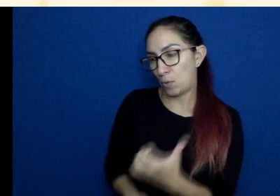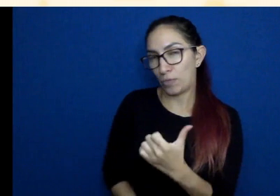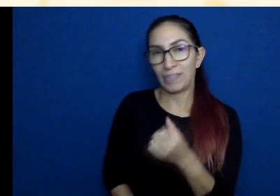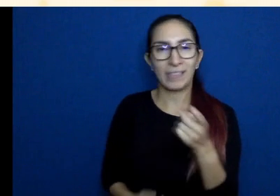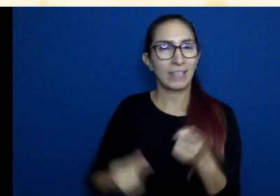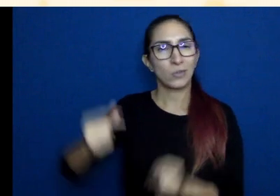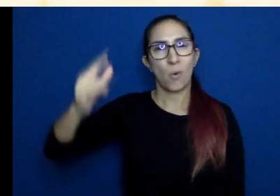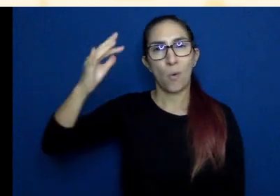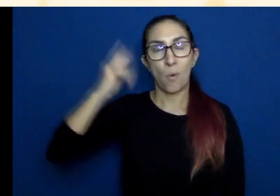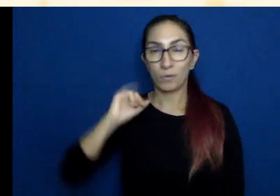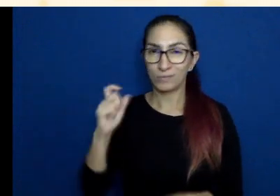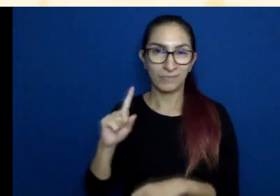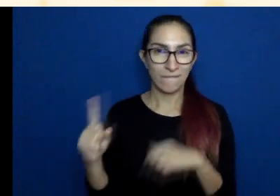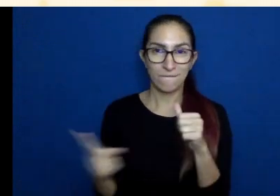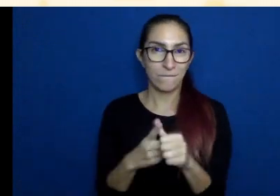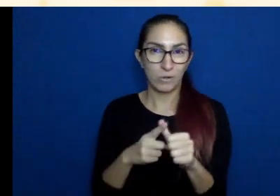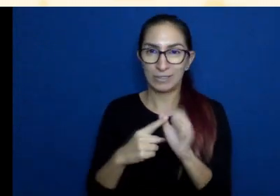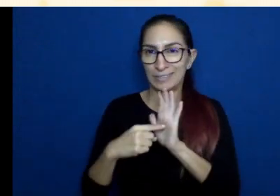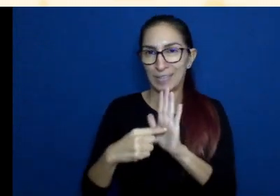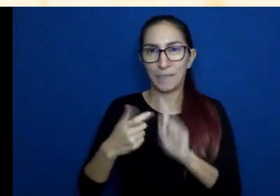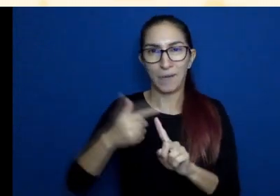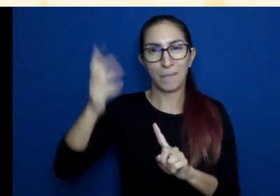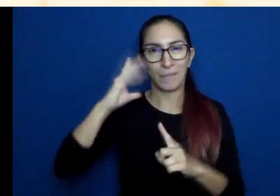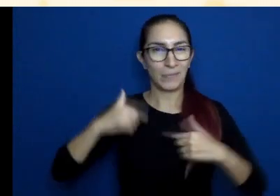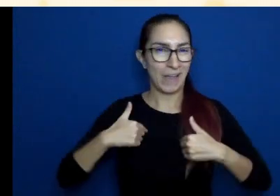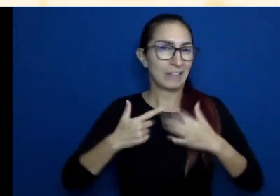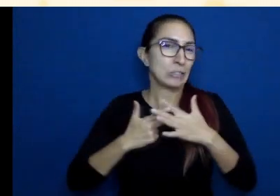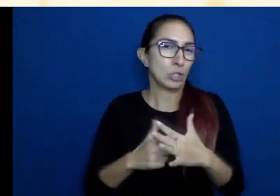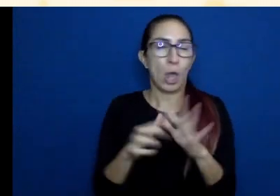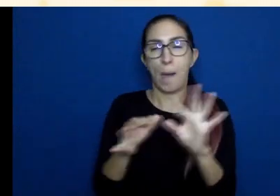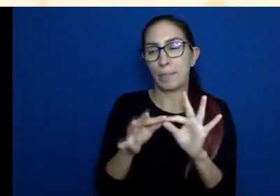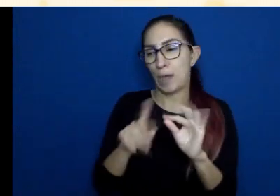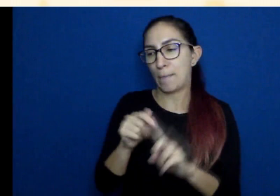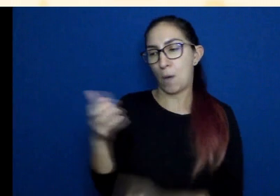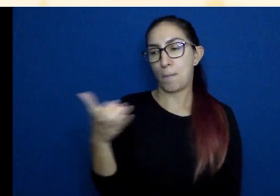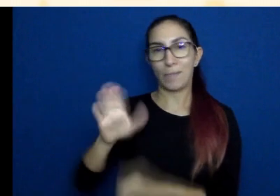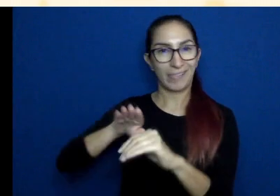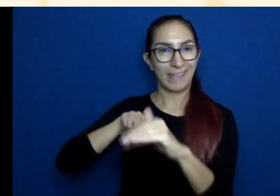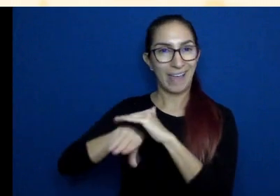and native app. Now this is an old example. It's one of the very first examples from my mobile,